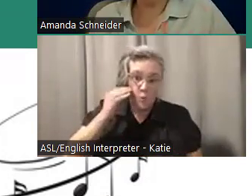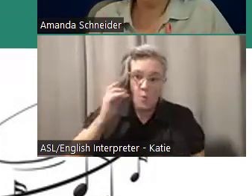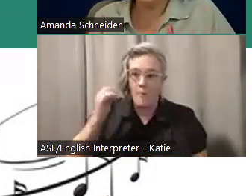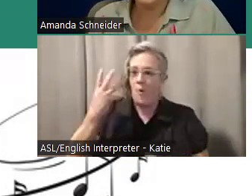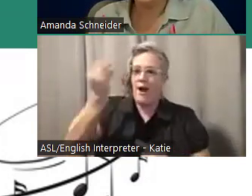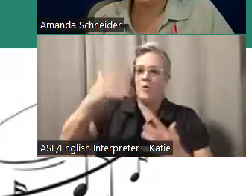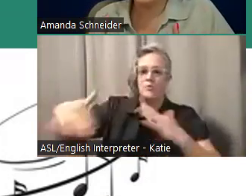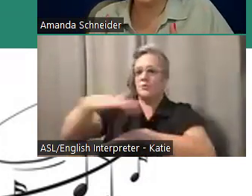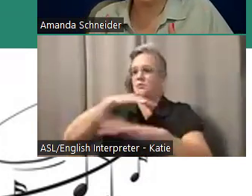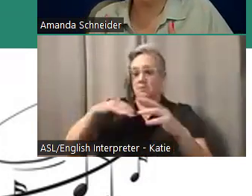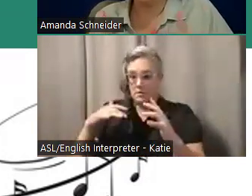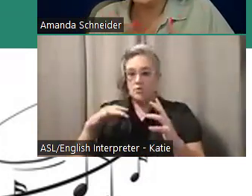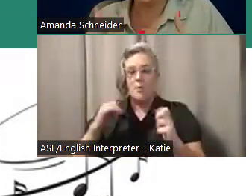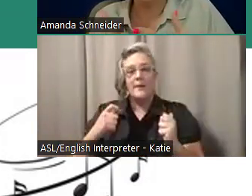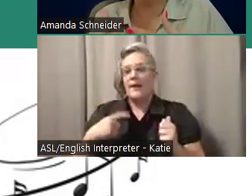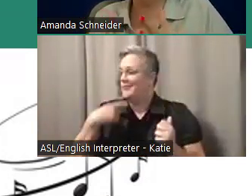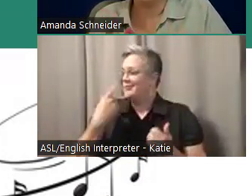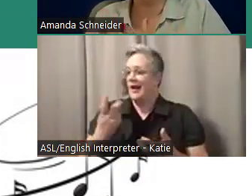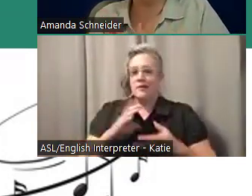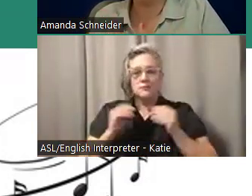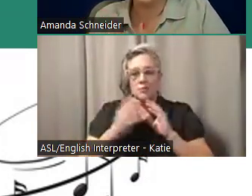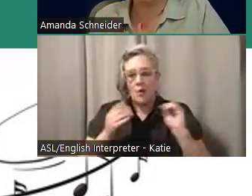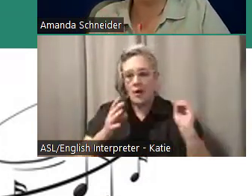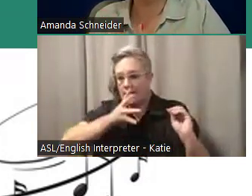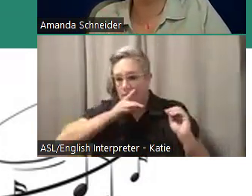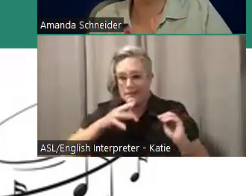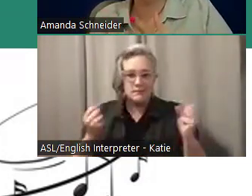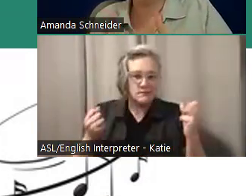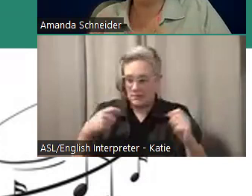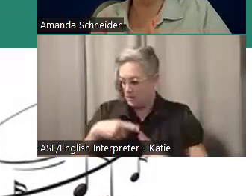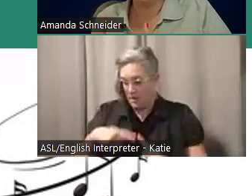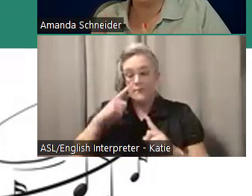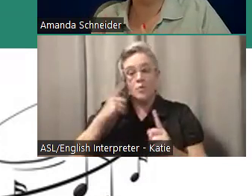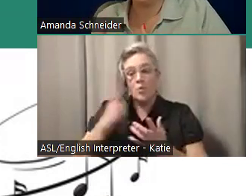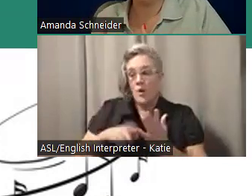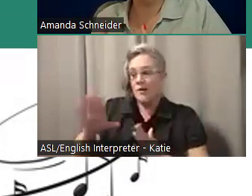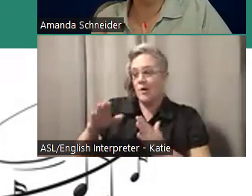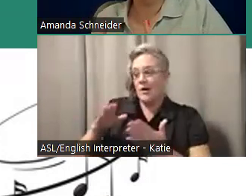Tuning in to where… what your focus of your child is, talking more about that,